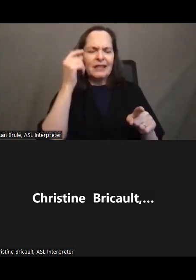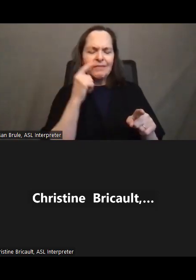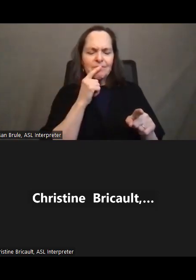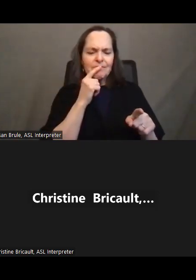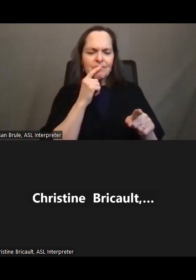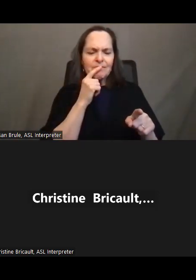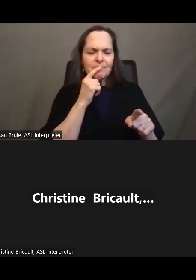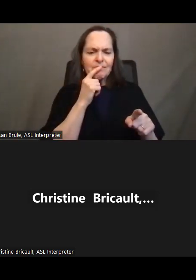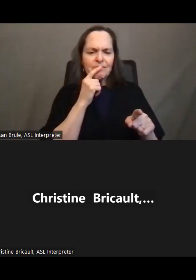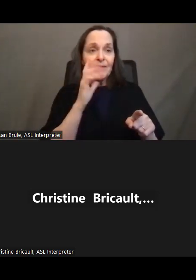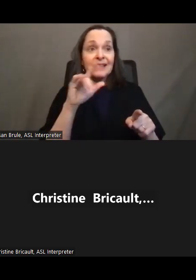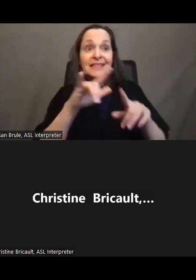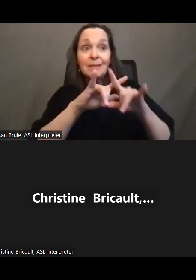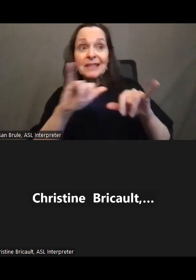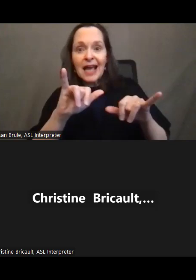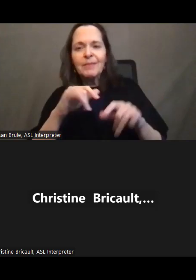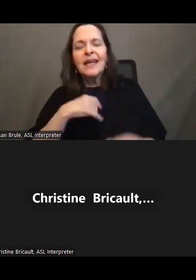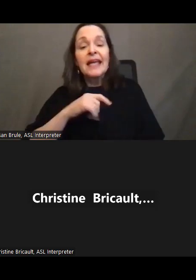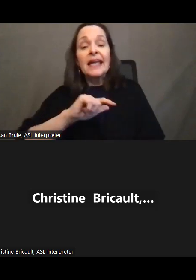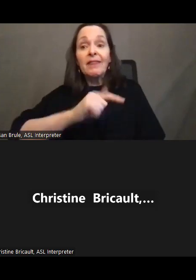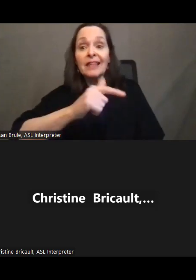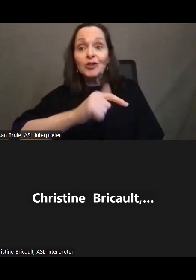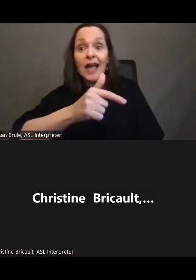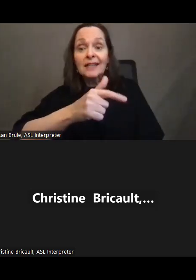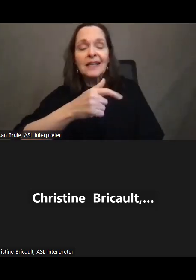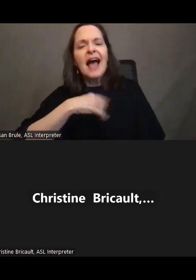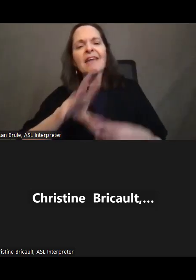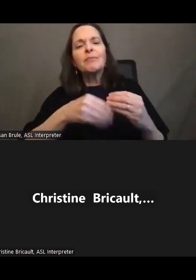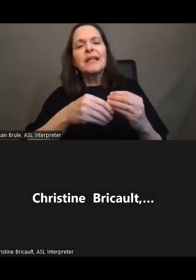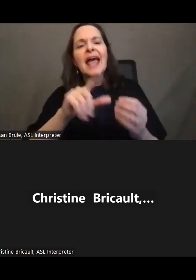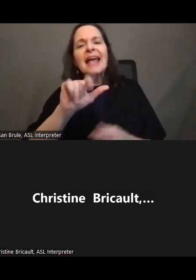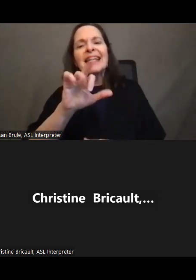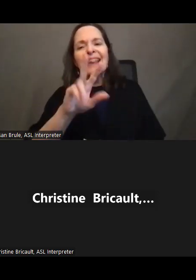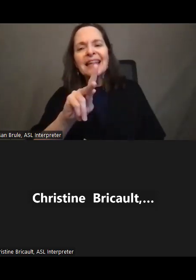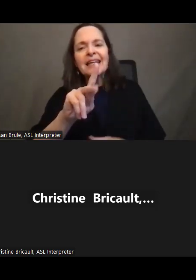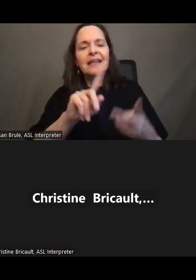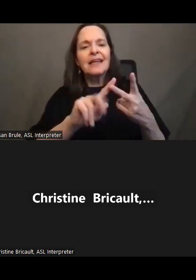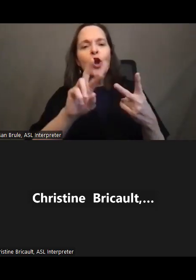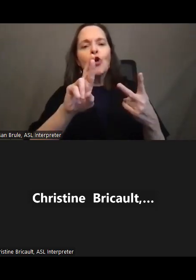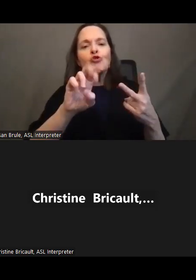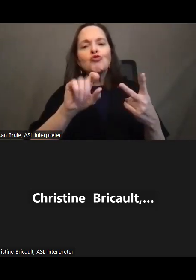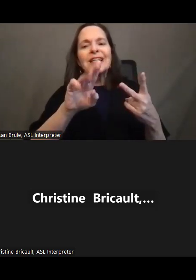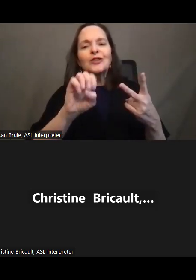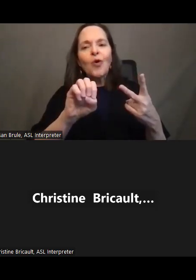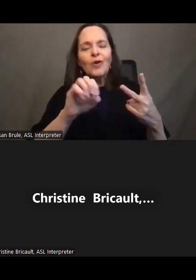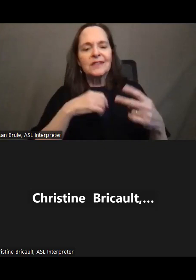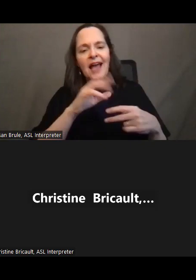resources in the chat. We'll also send them in an e-mail, and a recording, and the slides to everyone who registered.